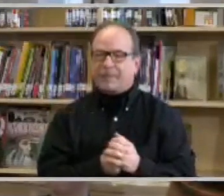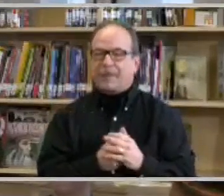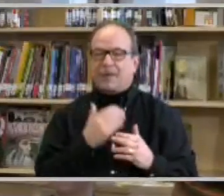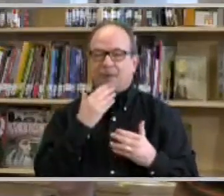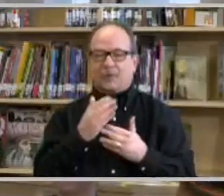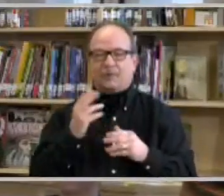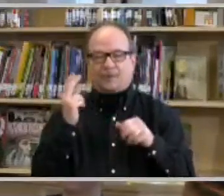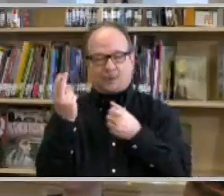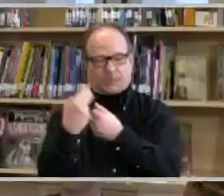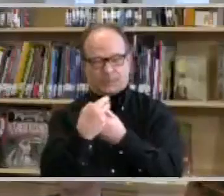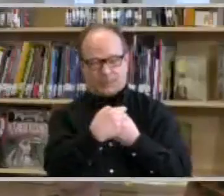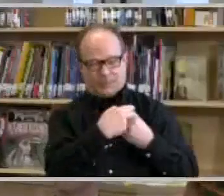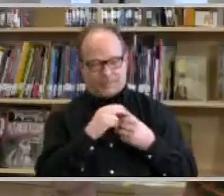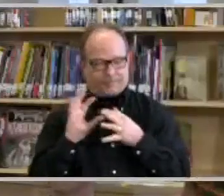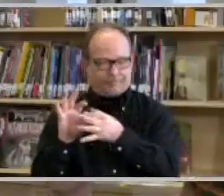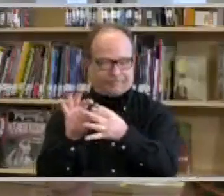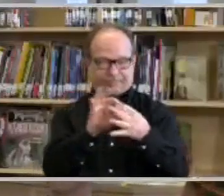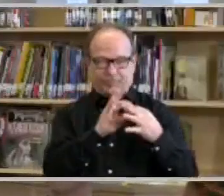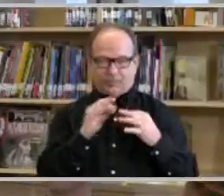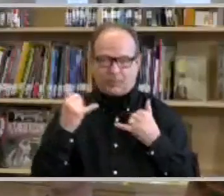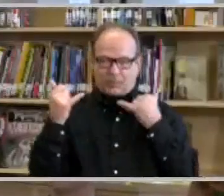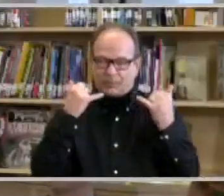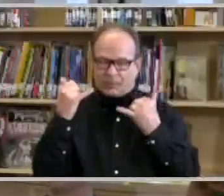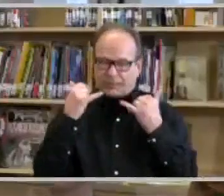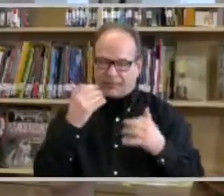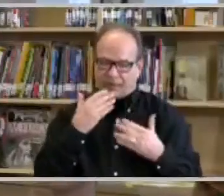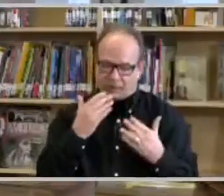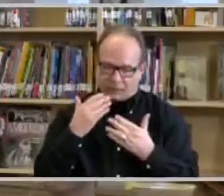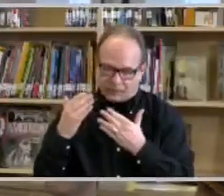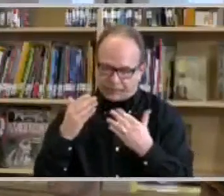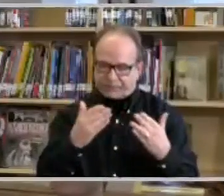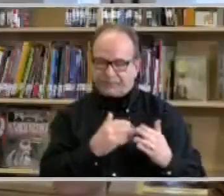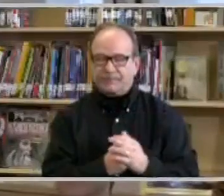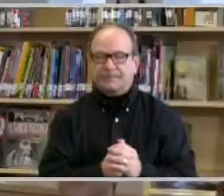AND I WANT TO THANK EVERYBODY